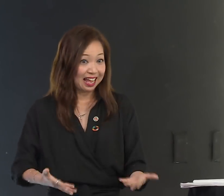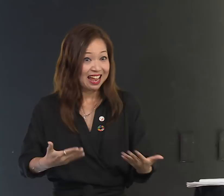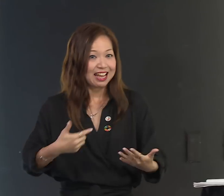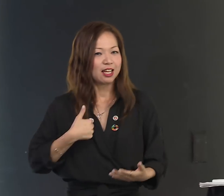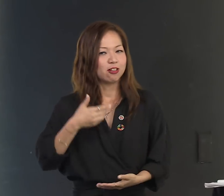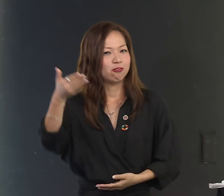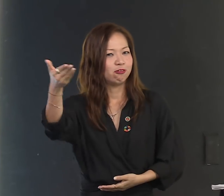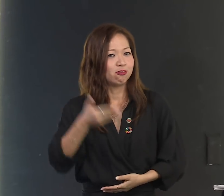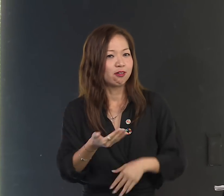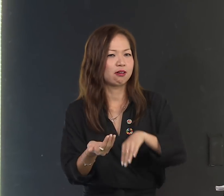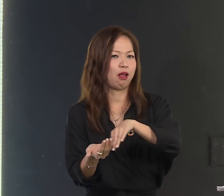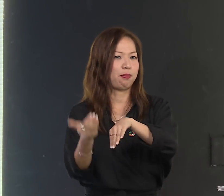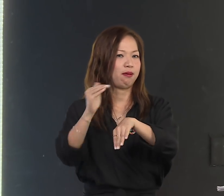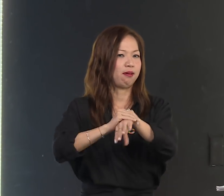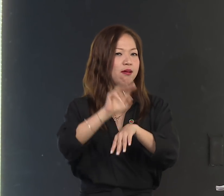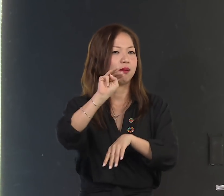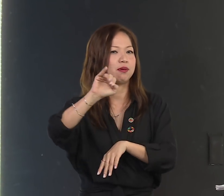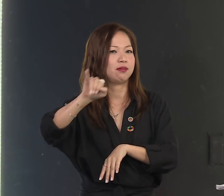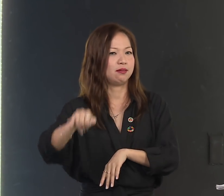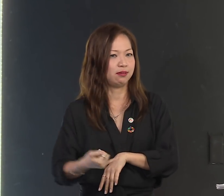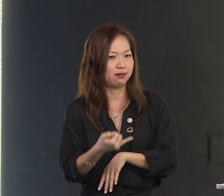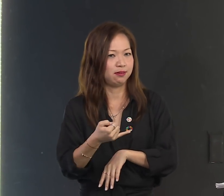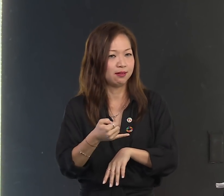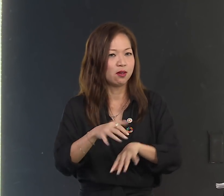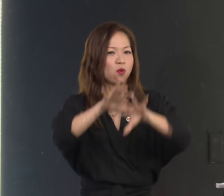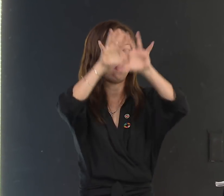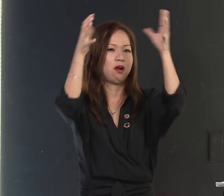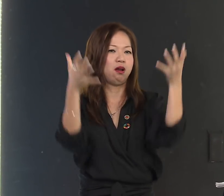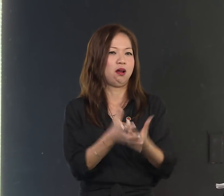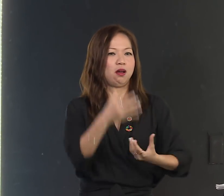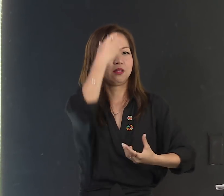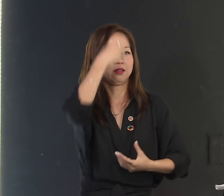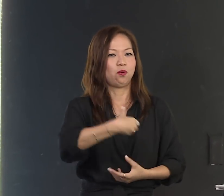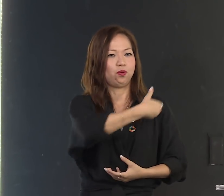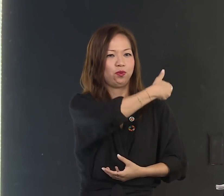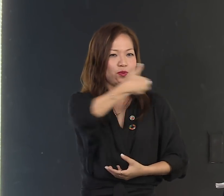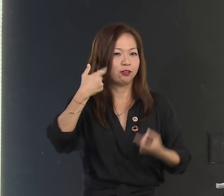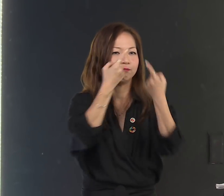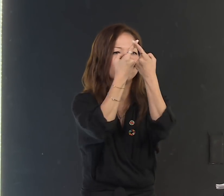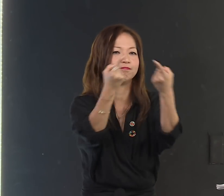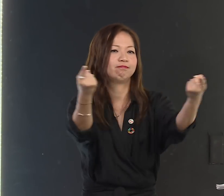It's fantastic to have a live broadcast in